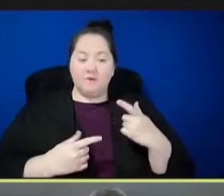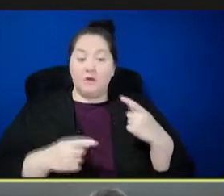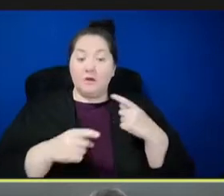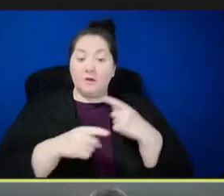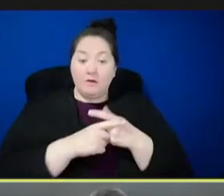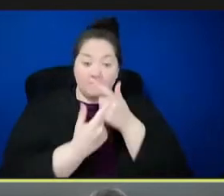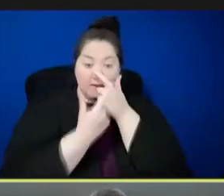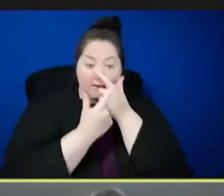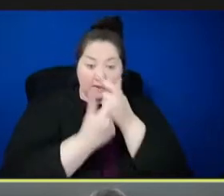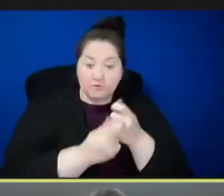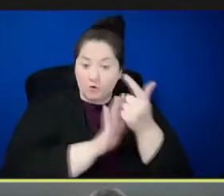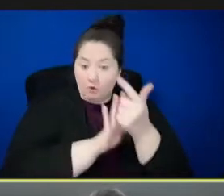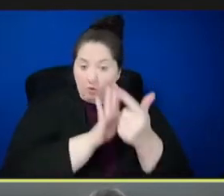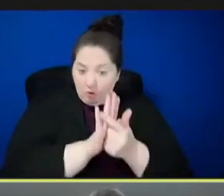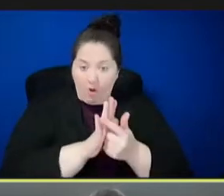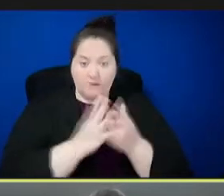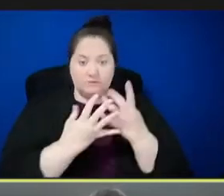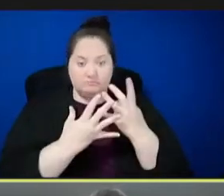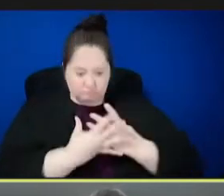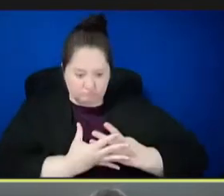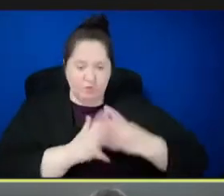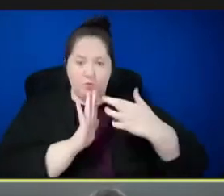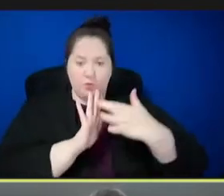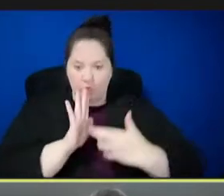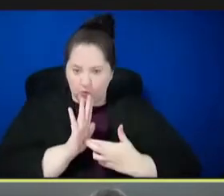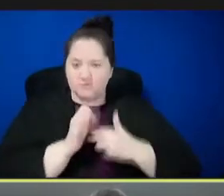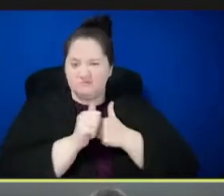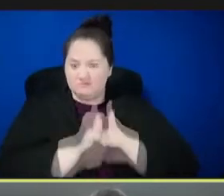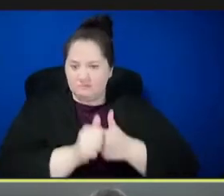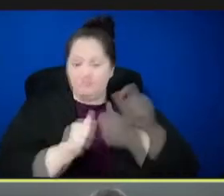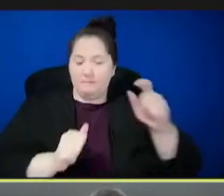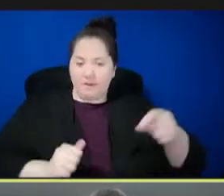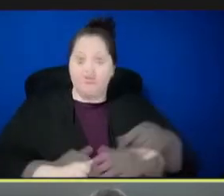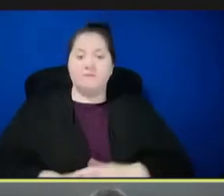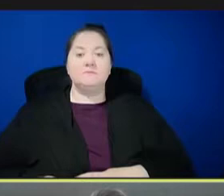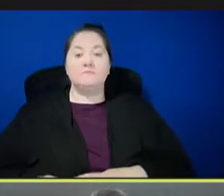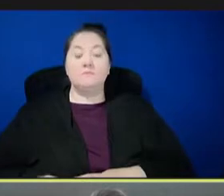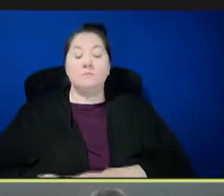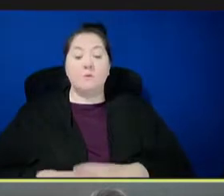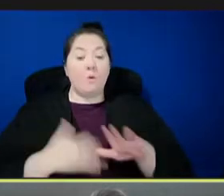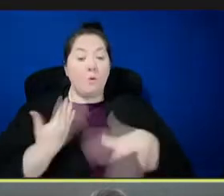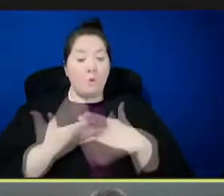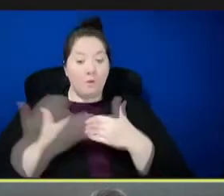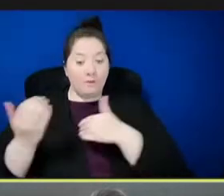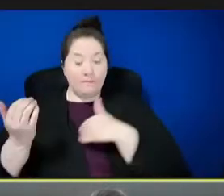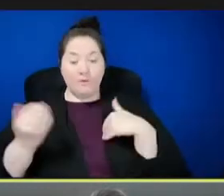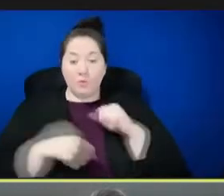laws and regulations, as well as all of the members who work for the federal government.